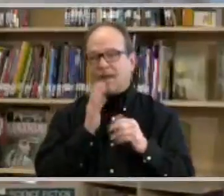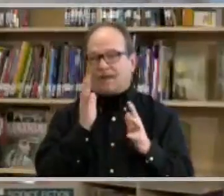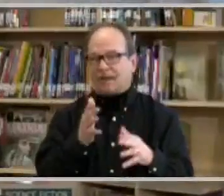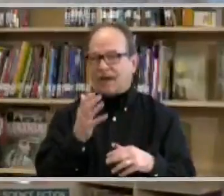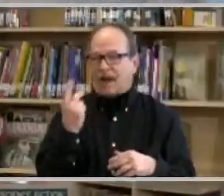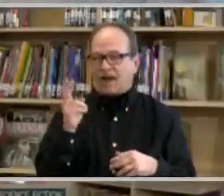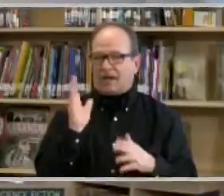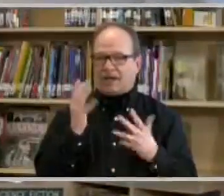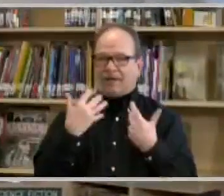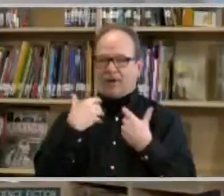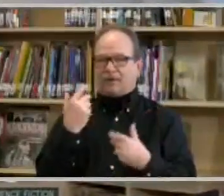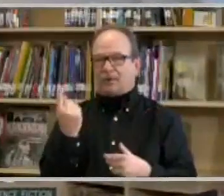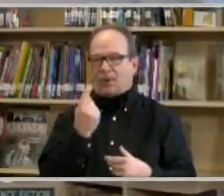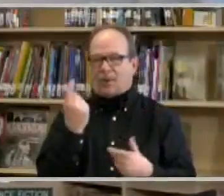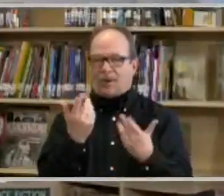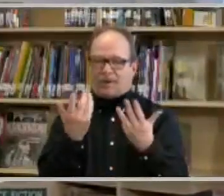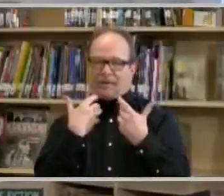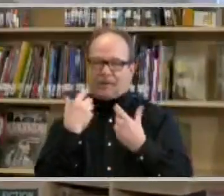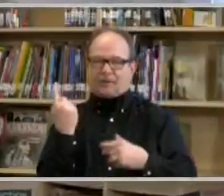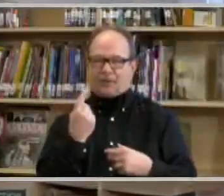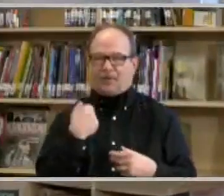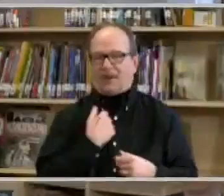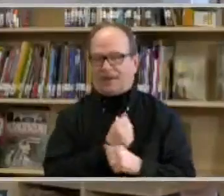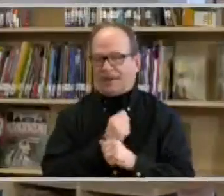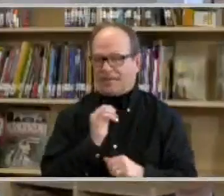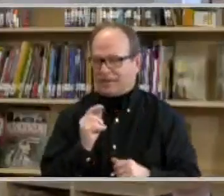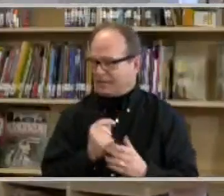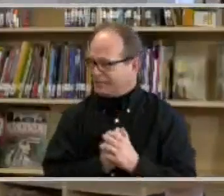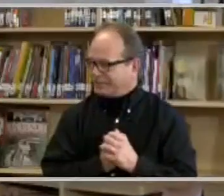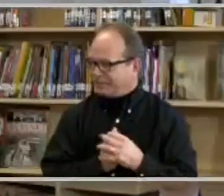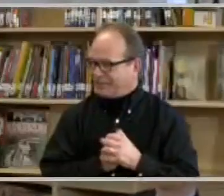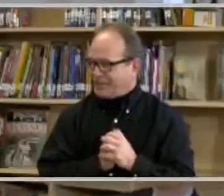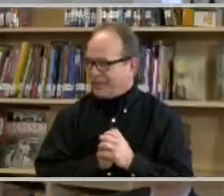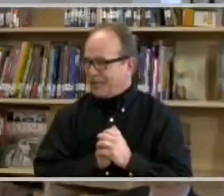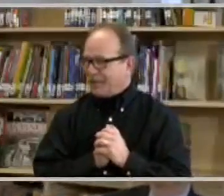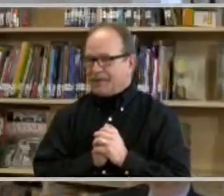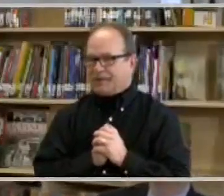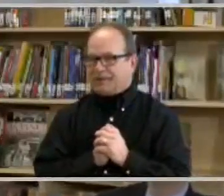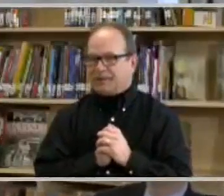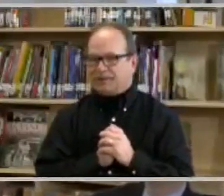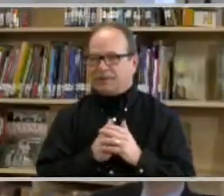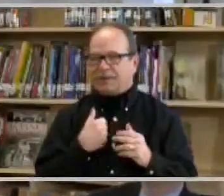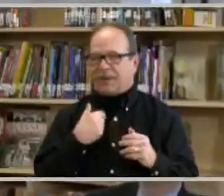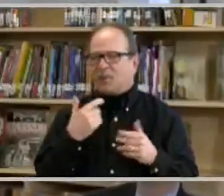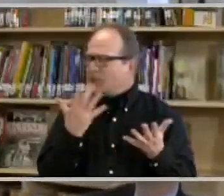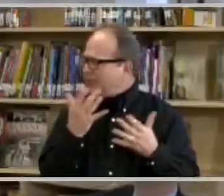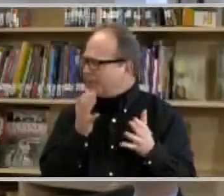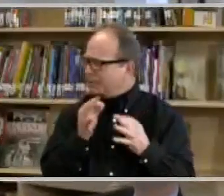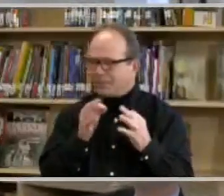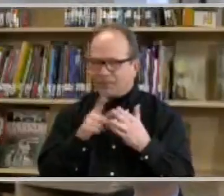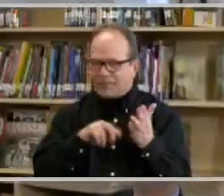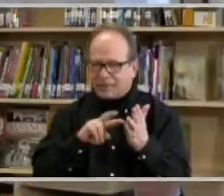LEAVE US ALONE, I LOVE IT.